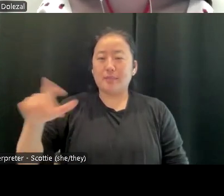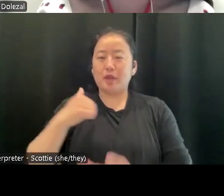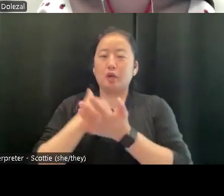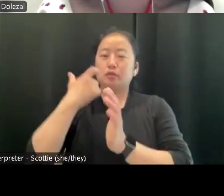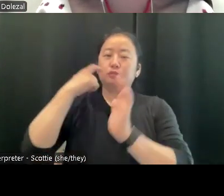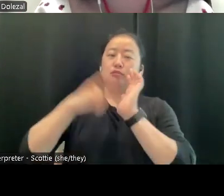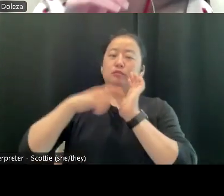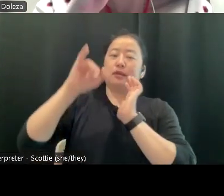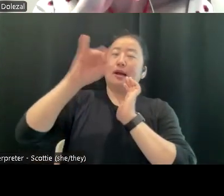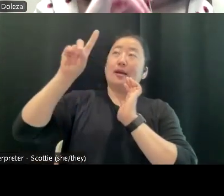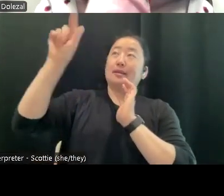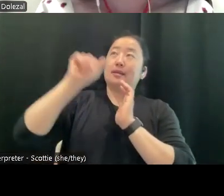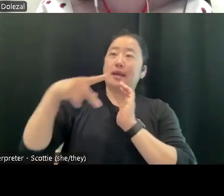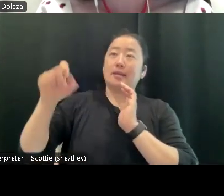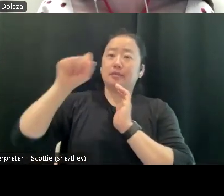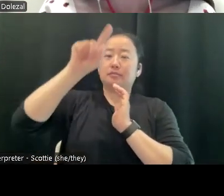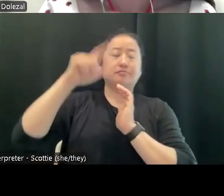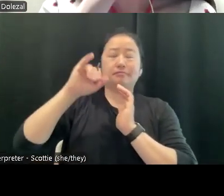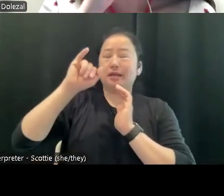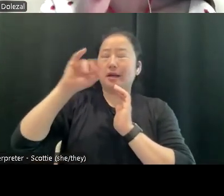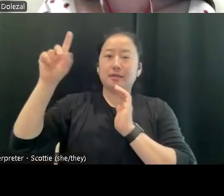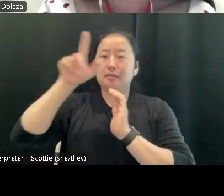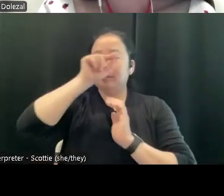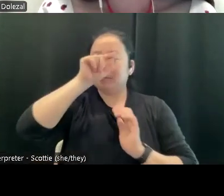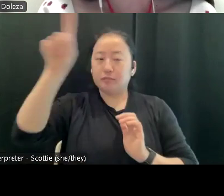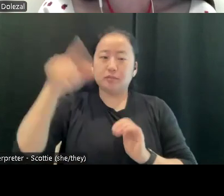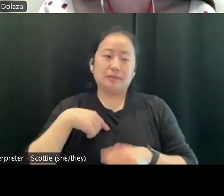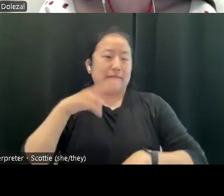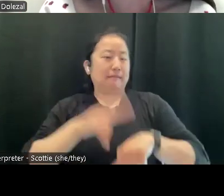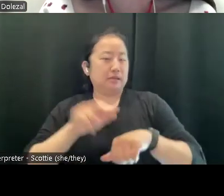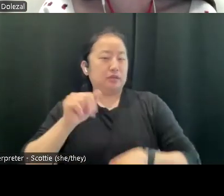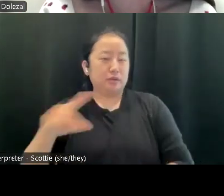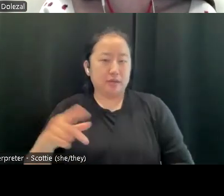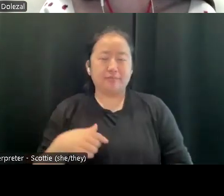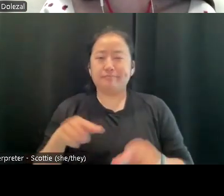it's a national app, and it's really cool, similar to the one here to help identify plants